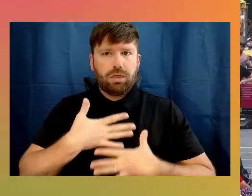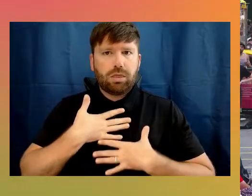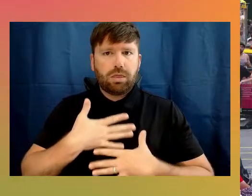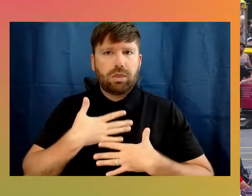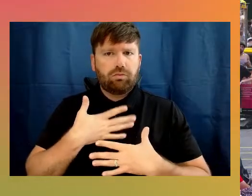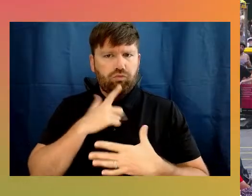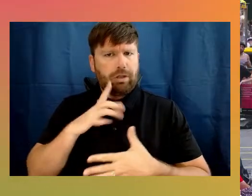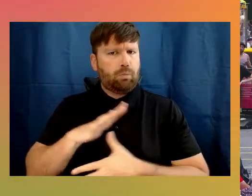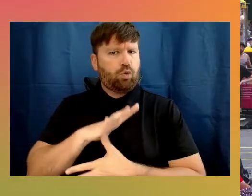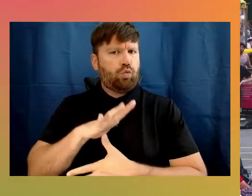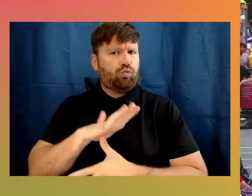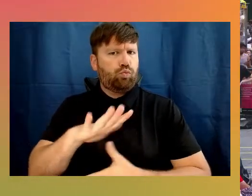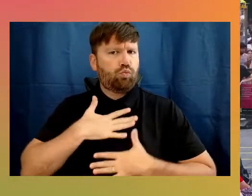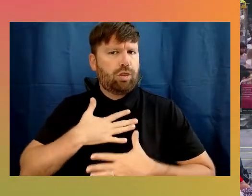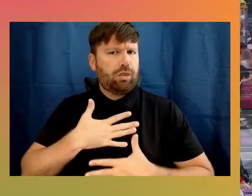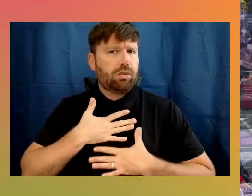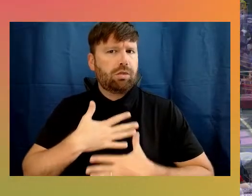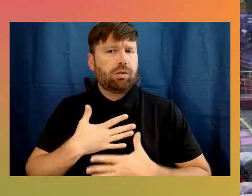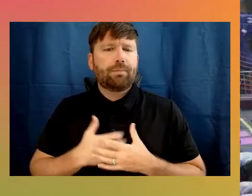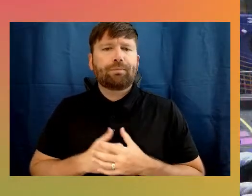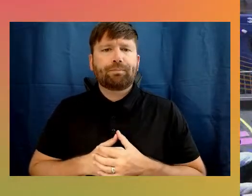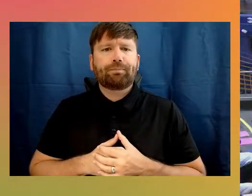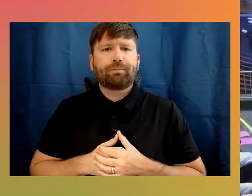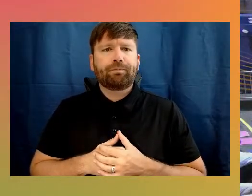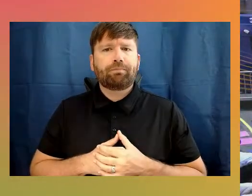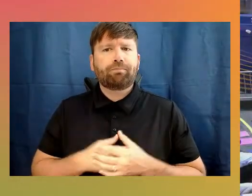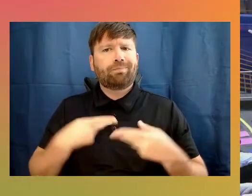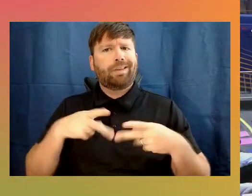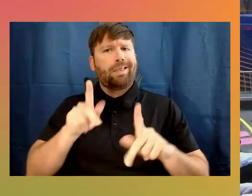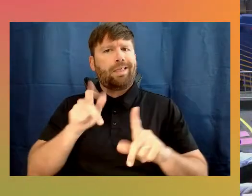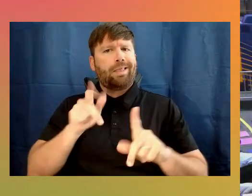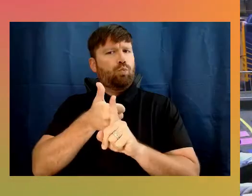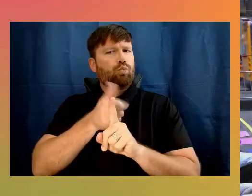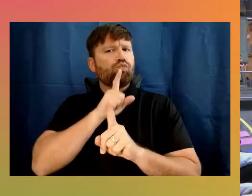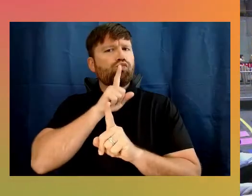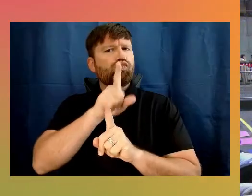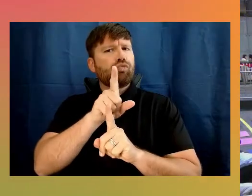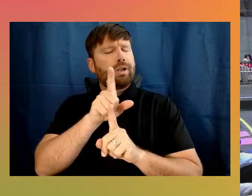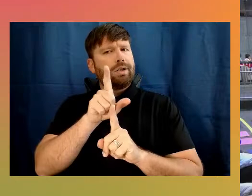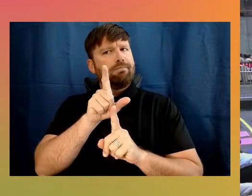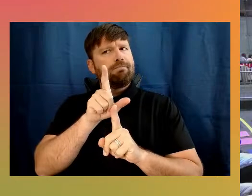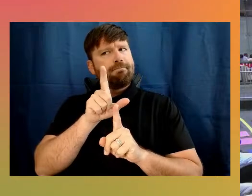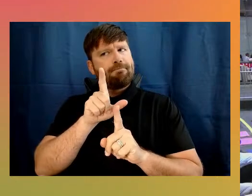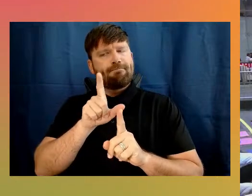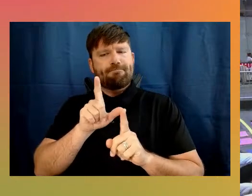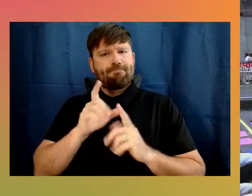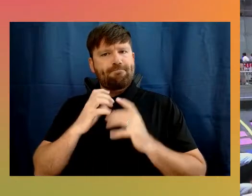FIRST AND FOREMOST THIS IS A